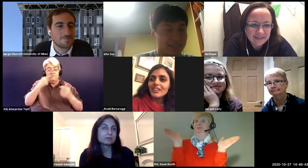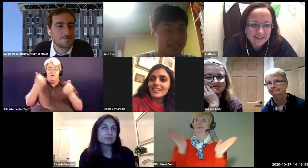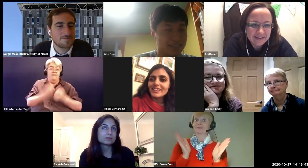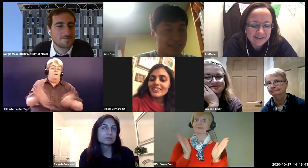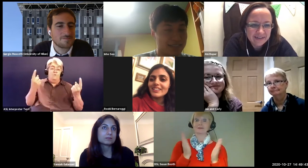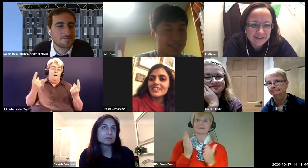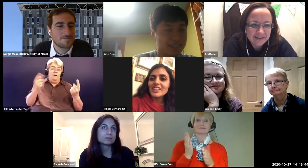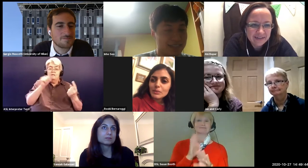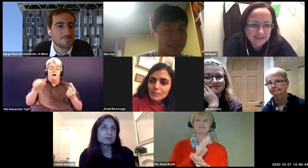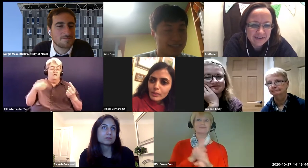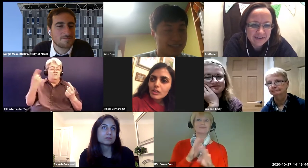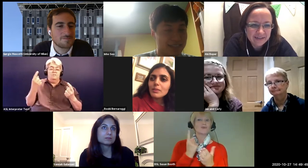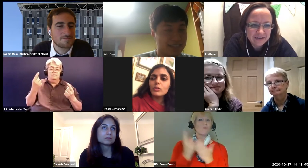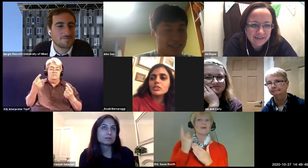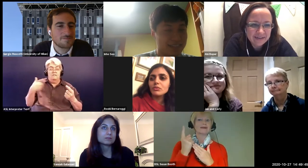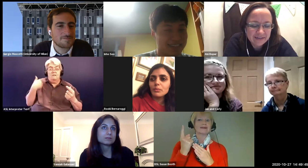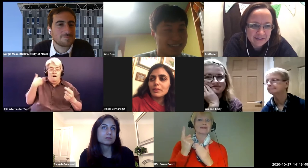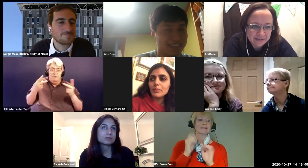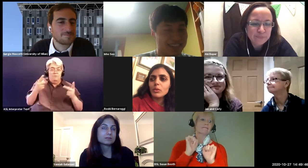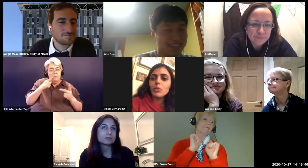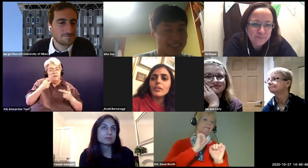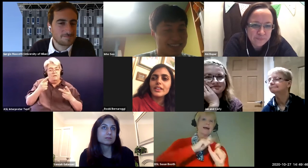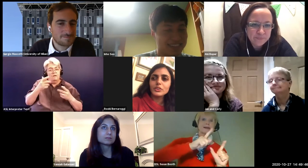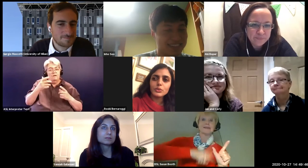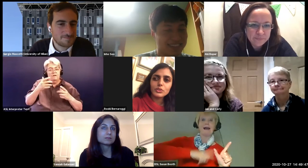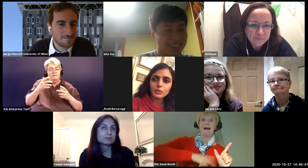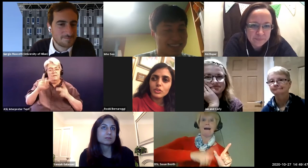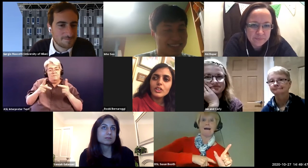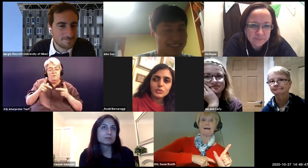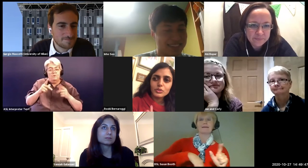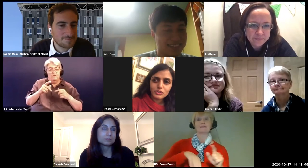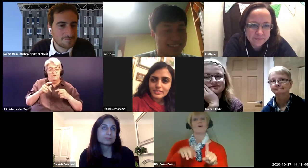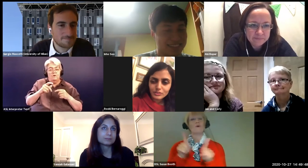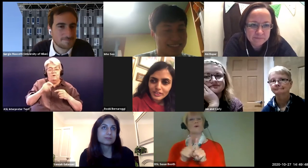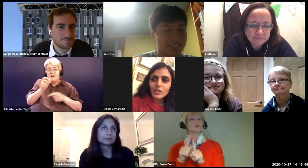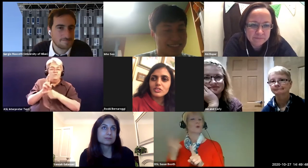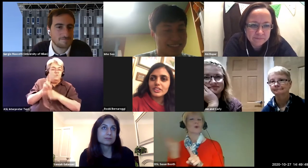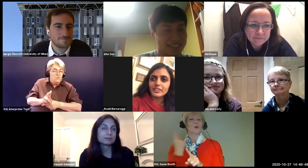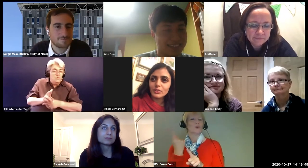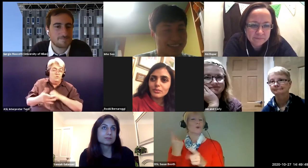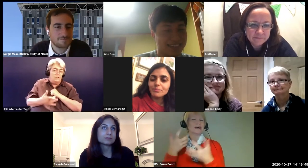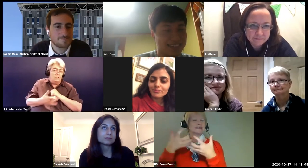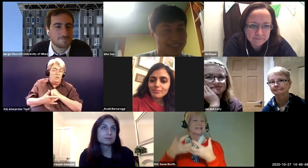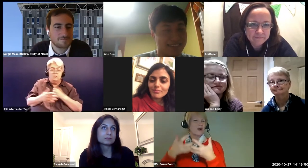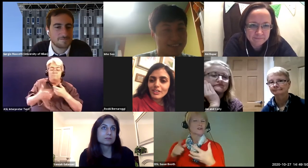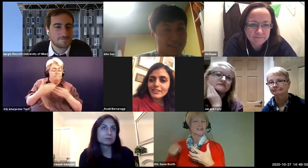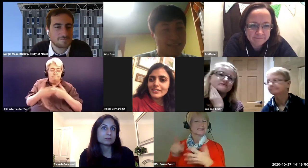like young people but also for people who are not used to to to to technology so and